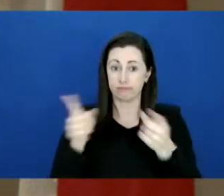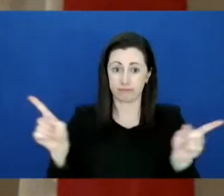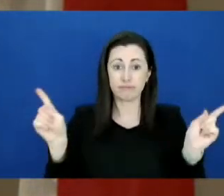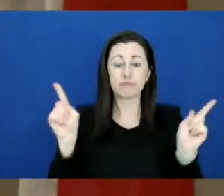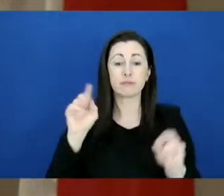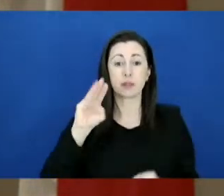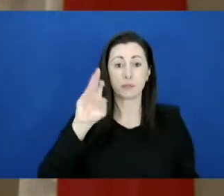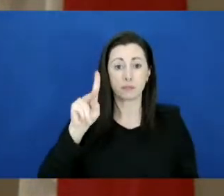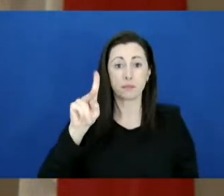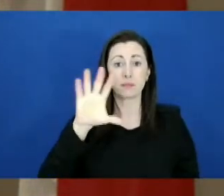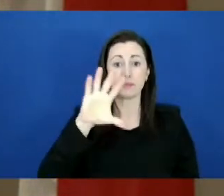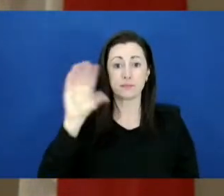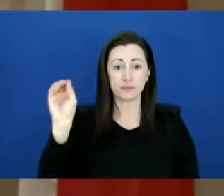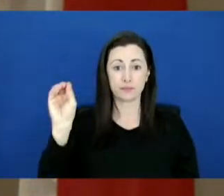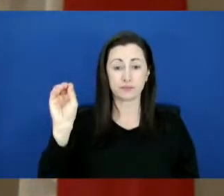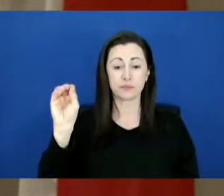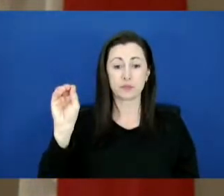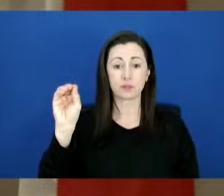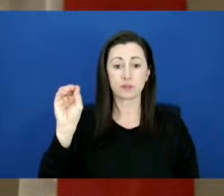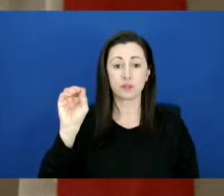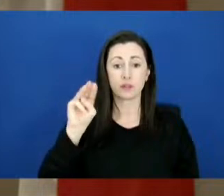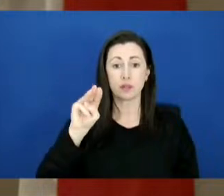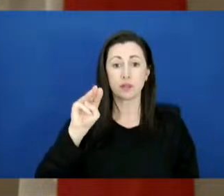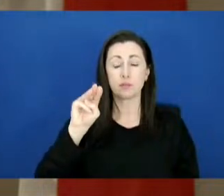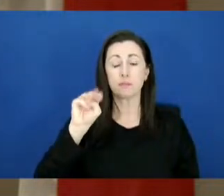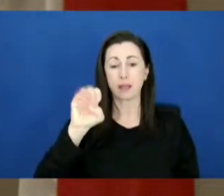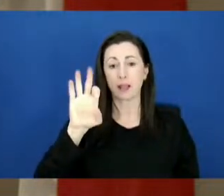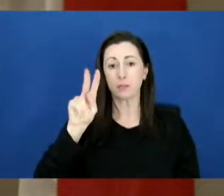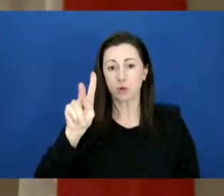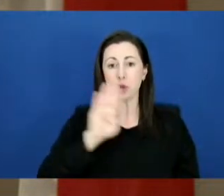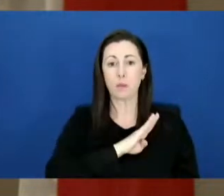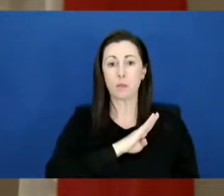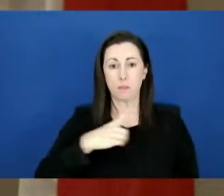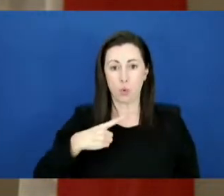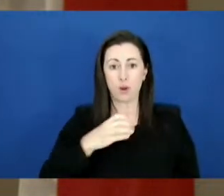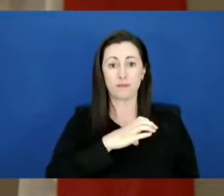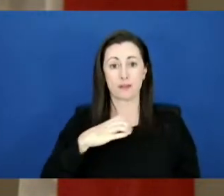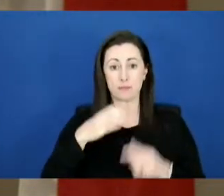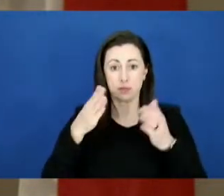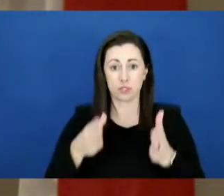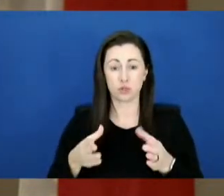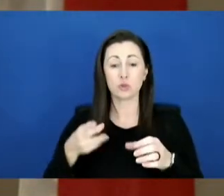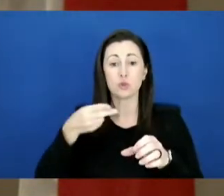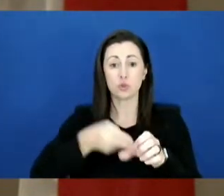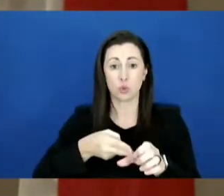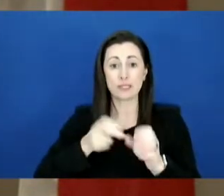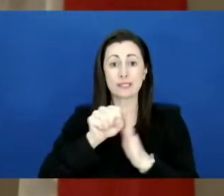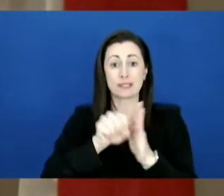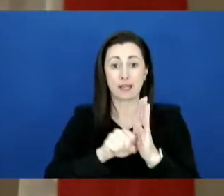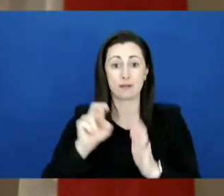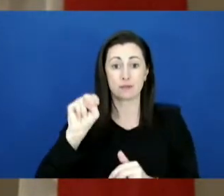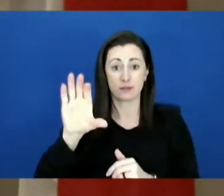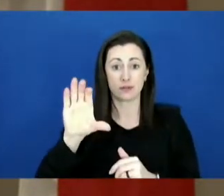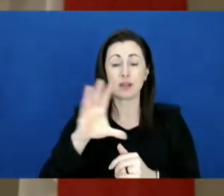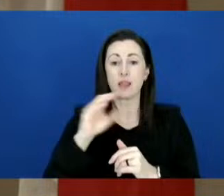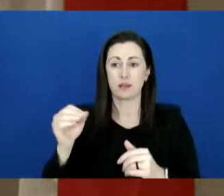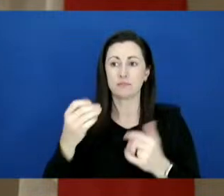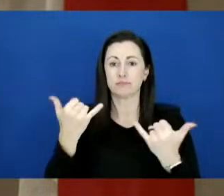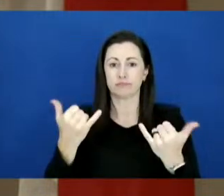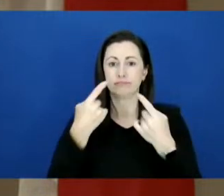PLAN.